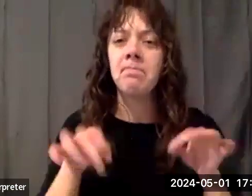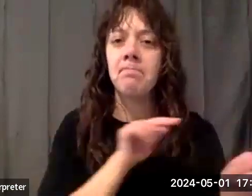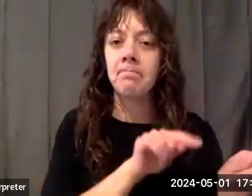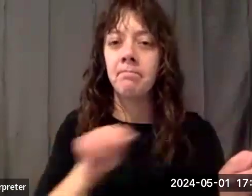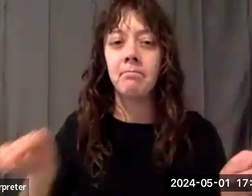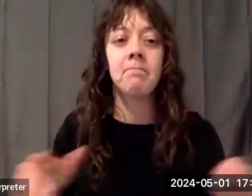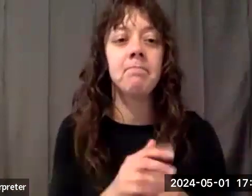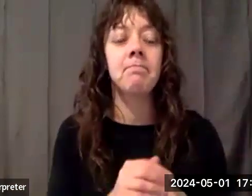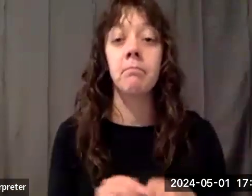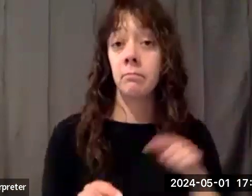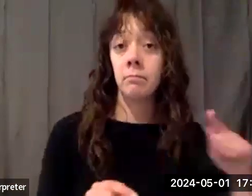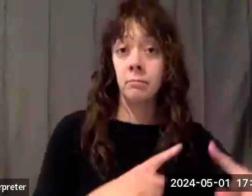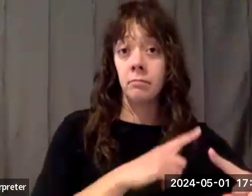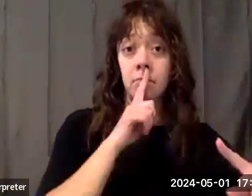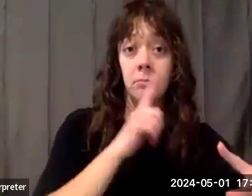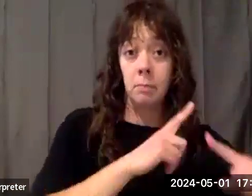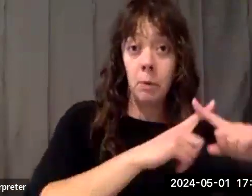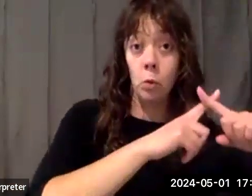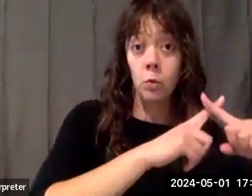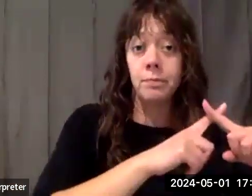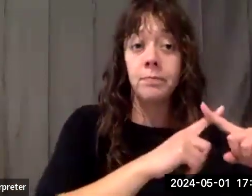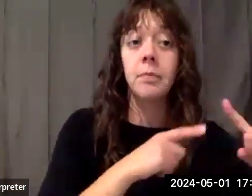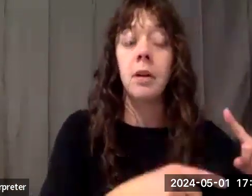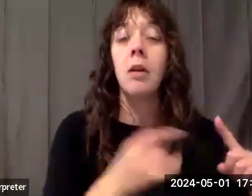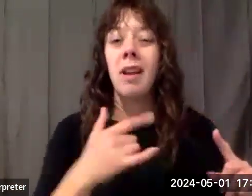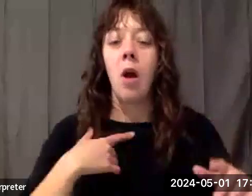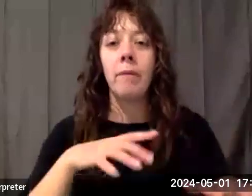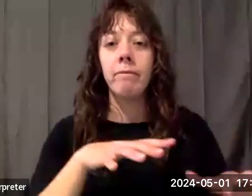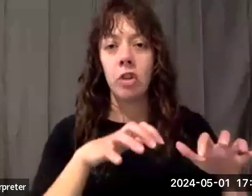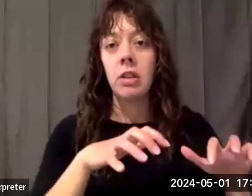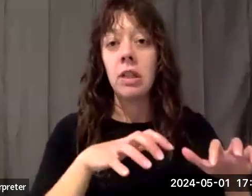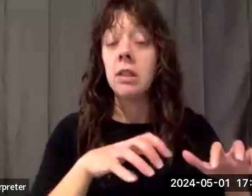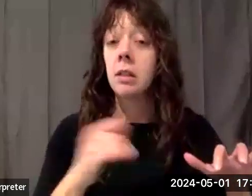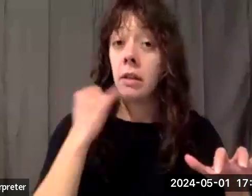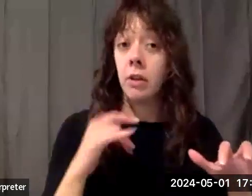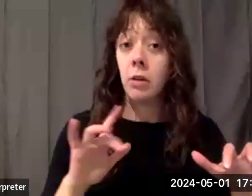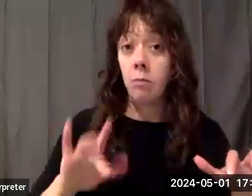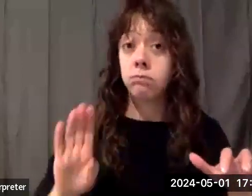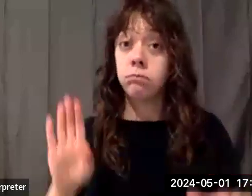The button is currently inactive, but we will enable your microphone. If you raise your hand to speak toward the center